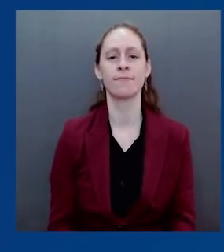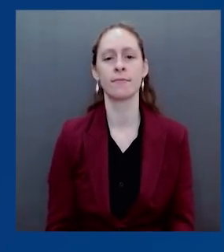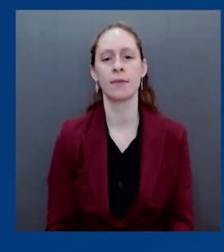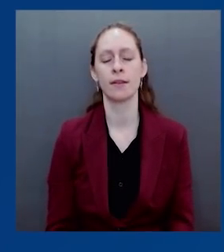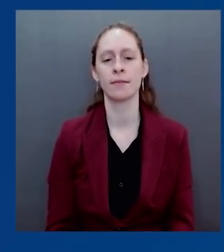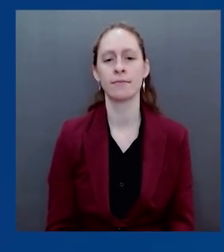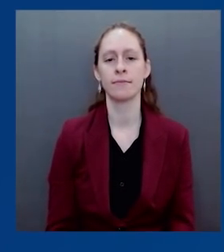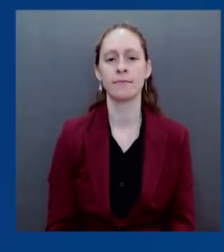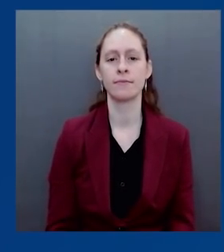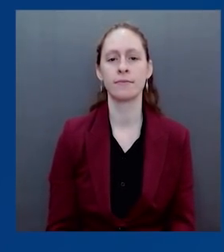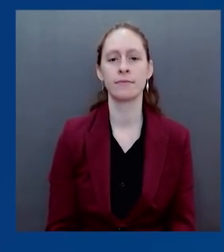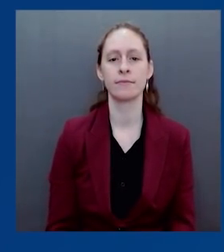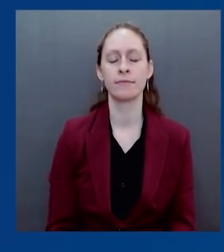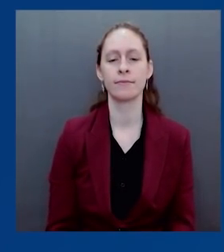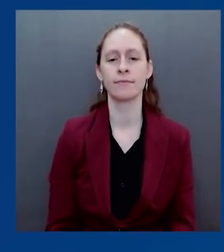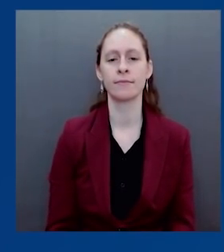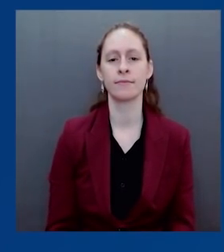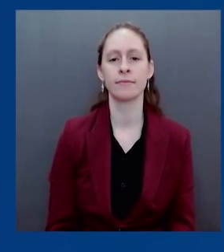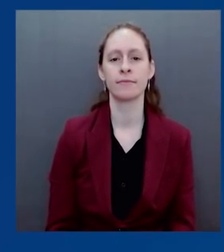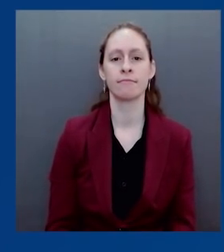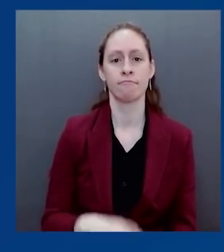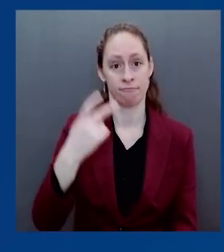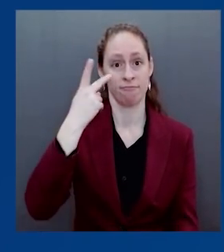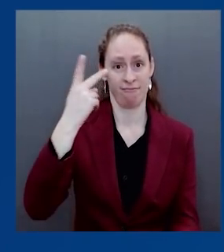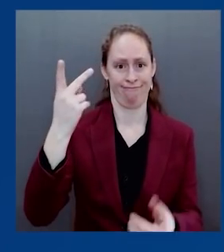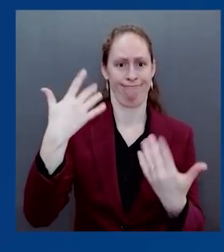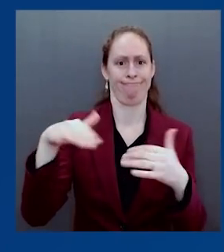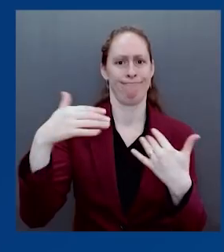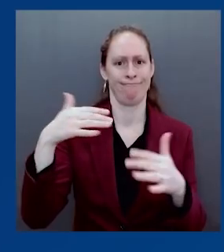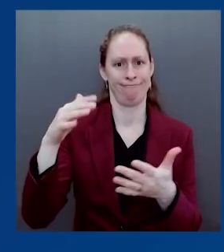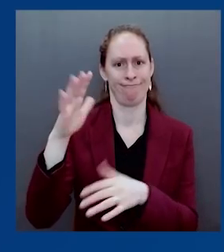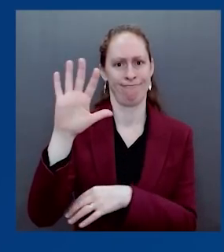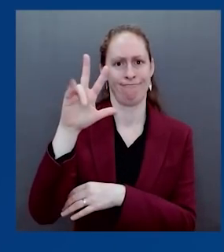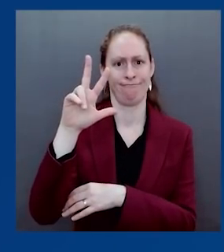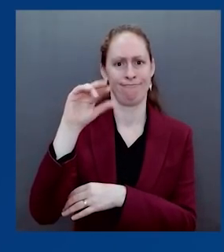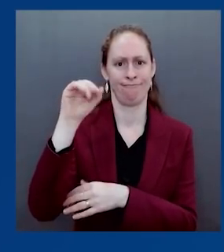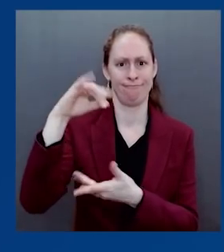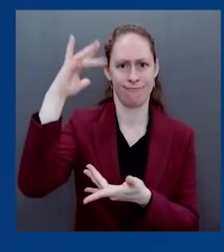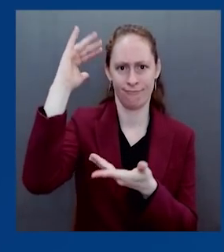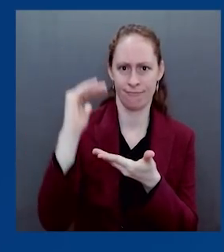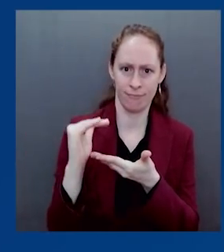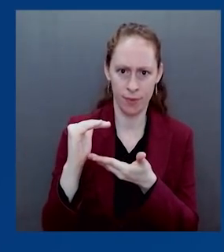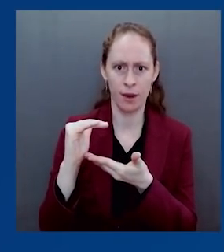in adjusted risk of symptomatic hospitalization displayed in the first panel,